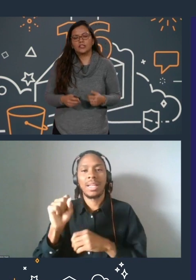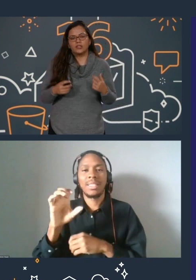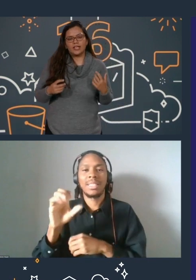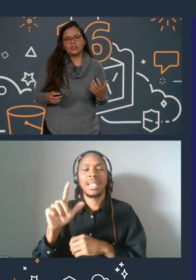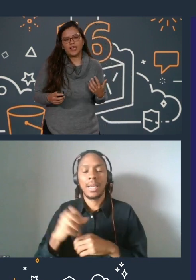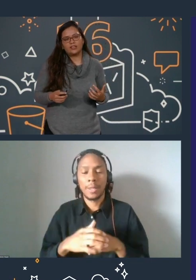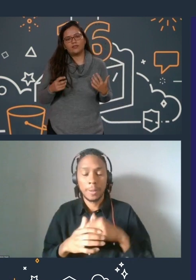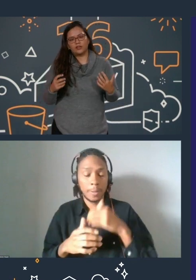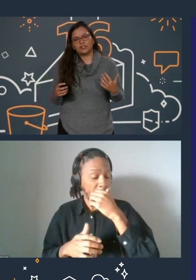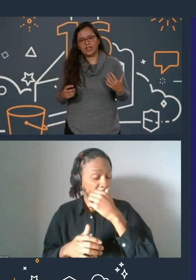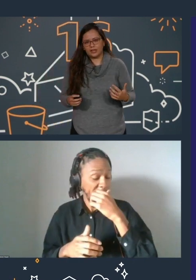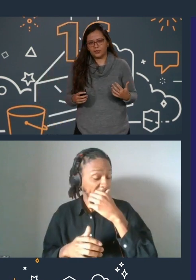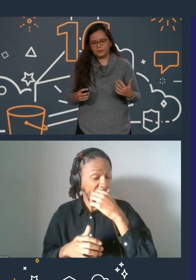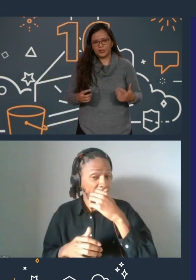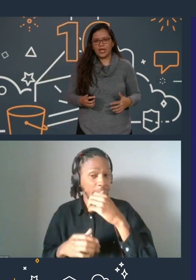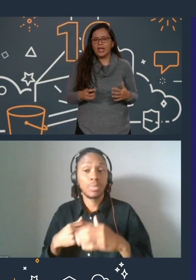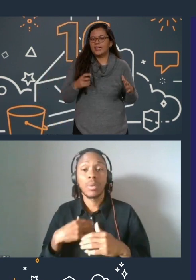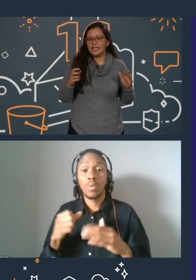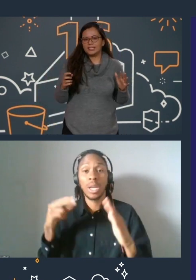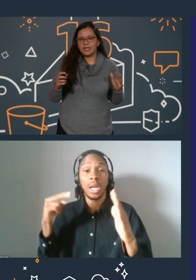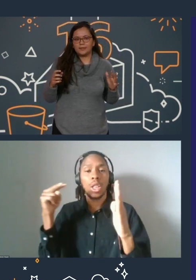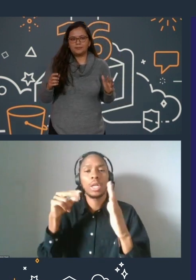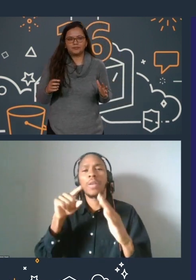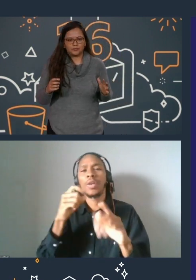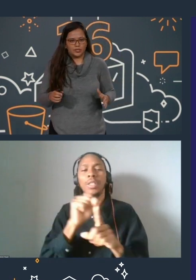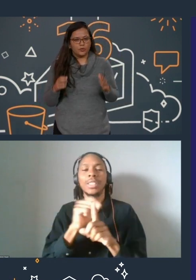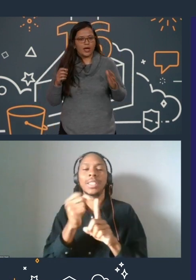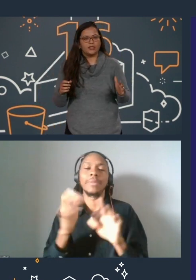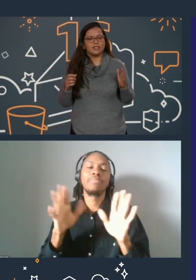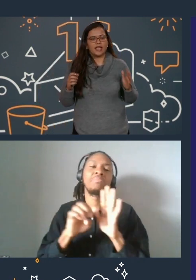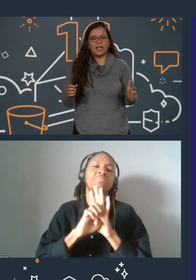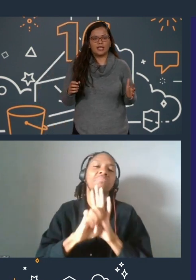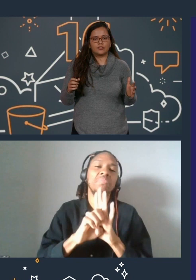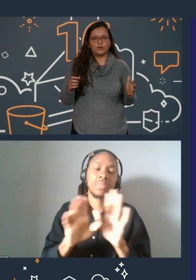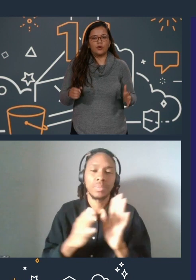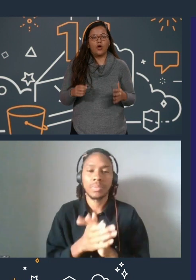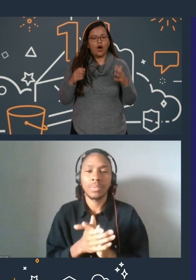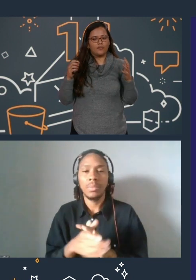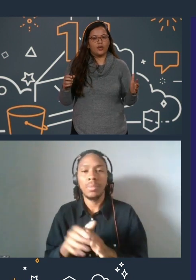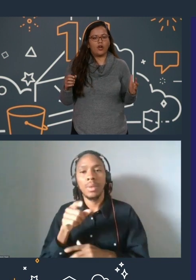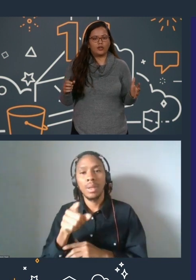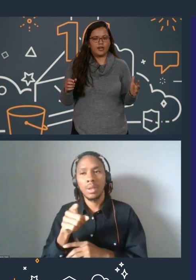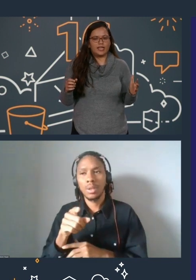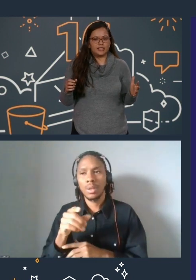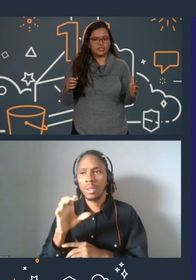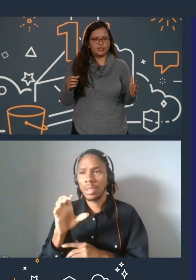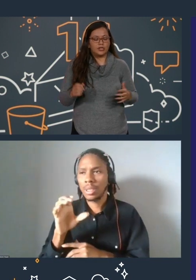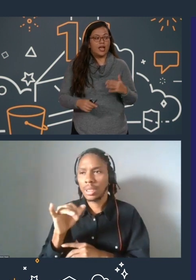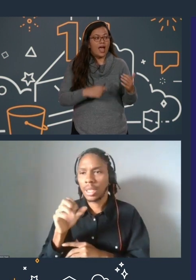So let's look at the first scenario. Let's say you are the CISO of your organization